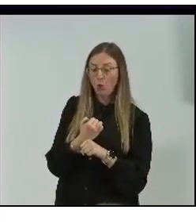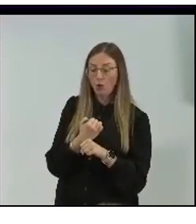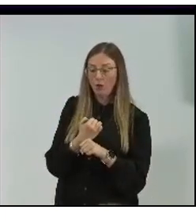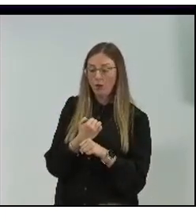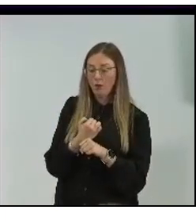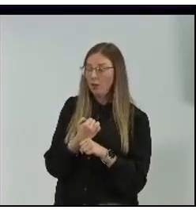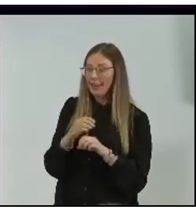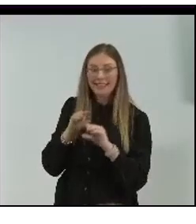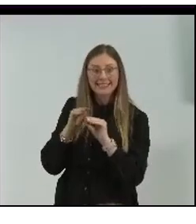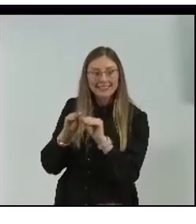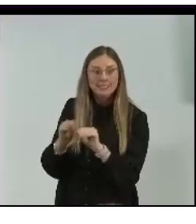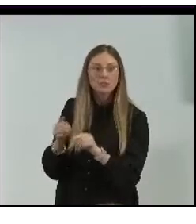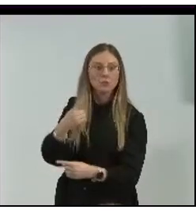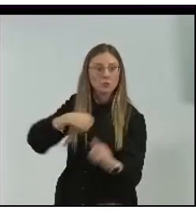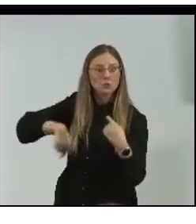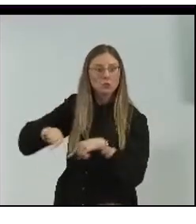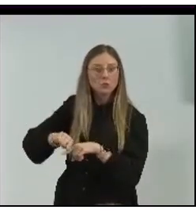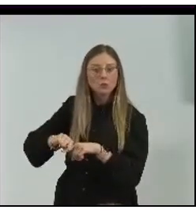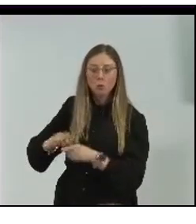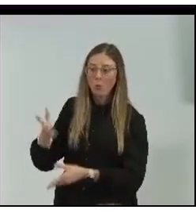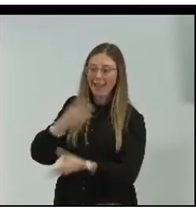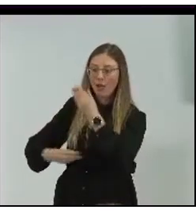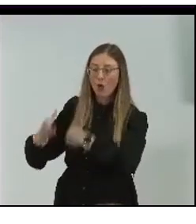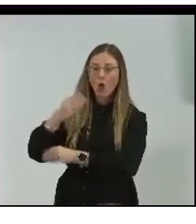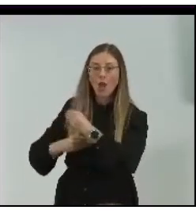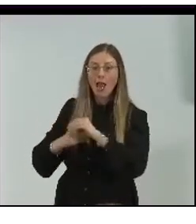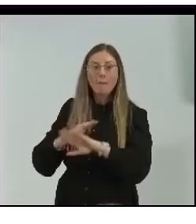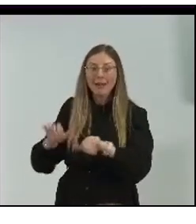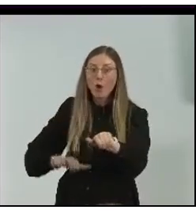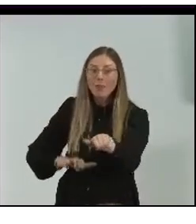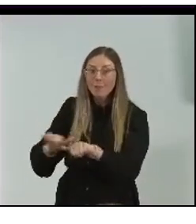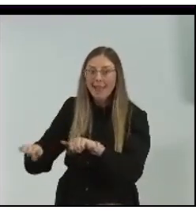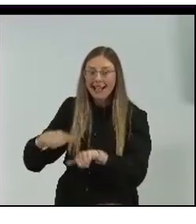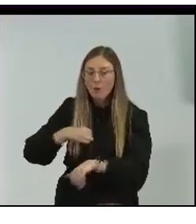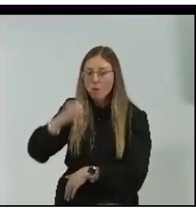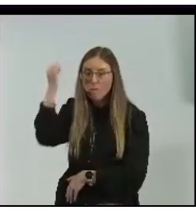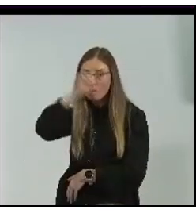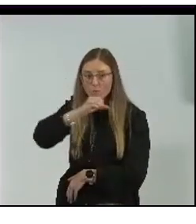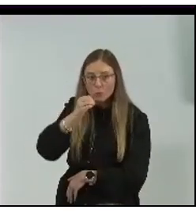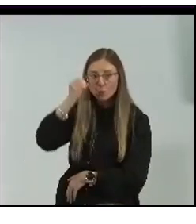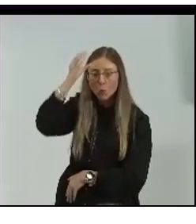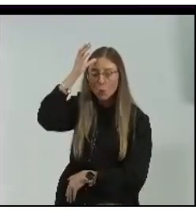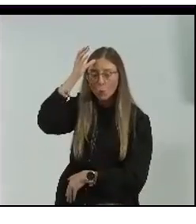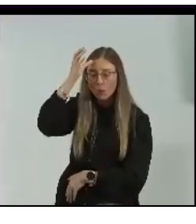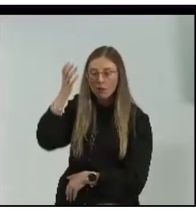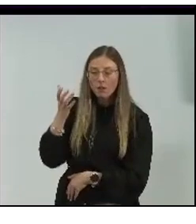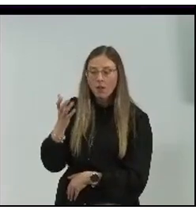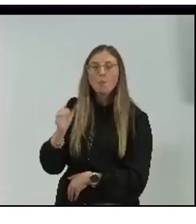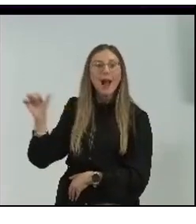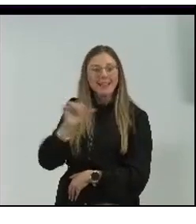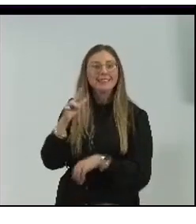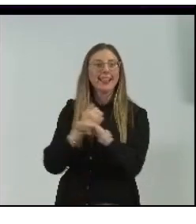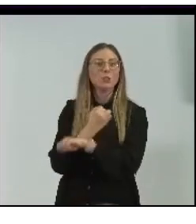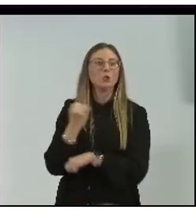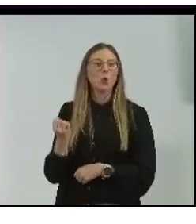You know, if we're involved at the end, but it might not be the best because I don't necessarily understand the purpose and the context for what is created.